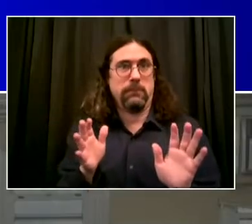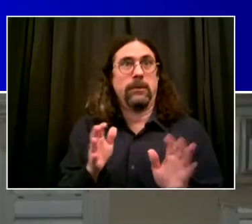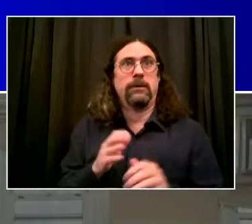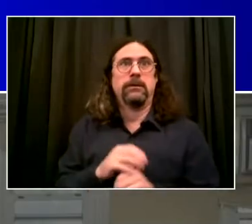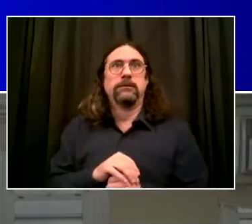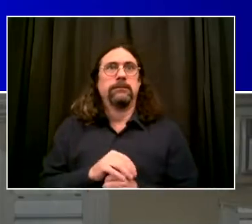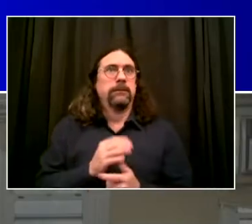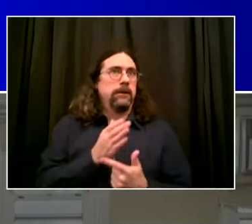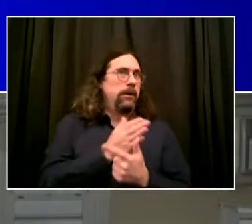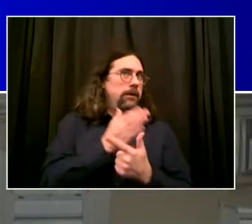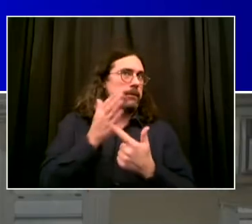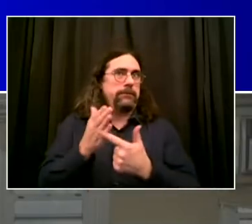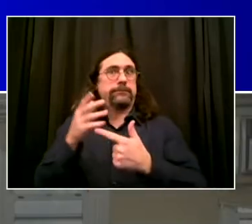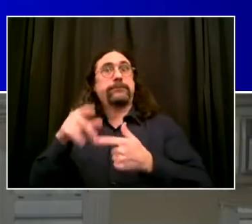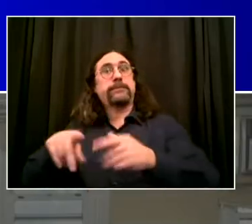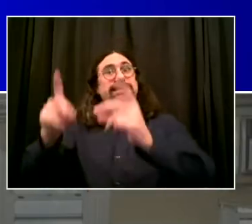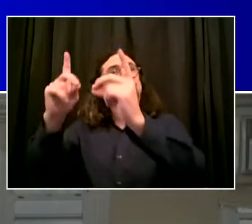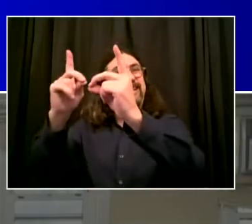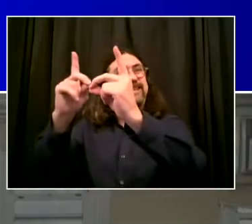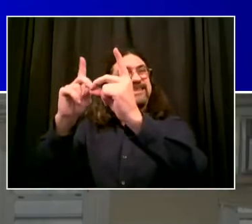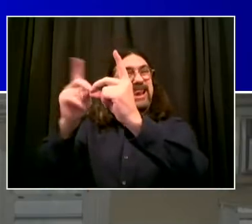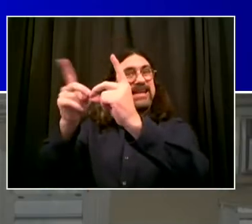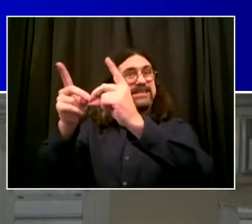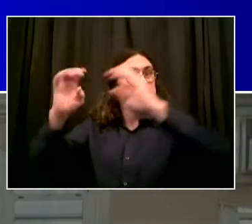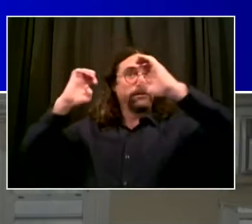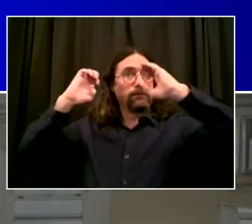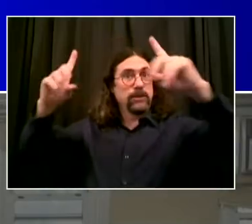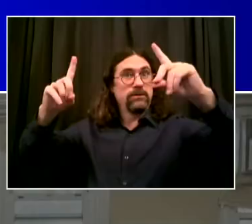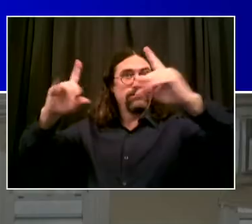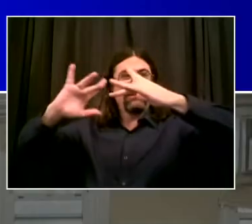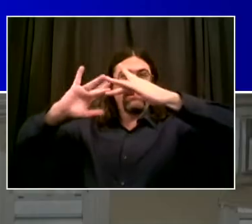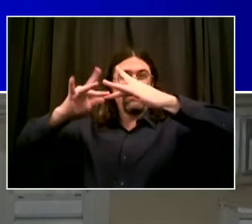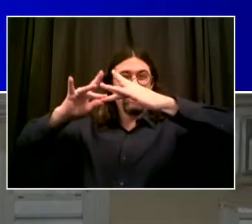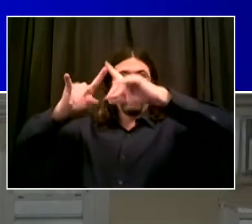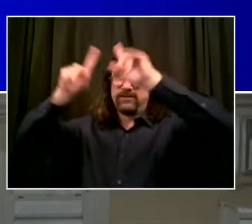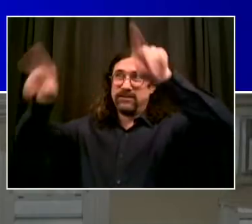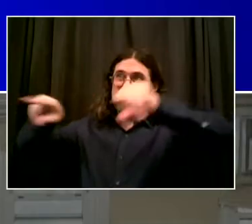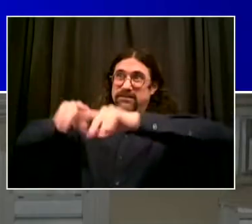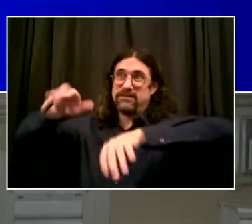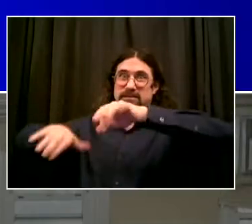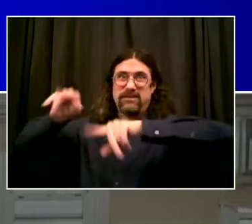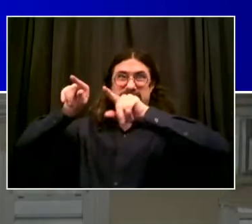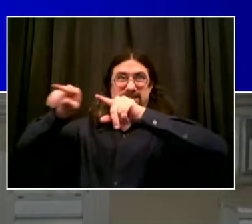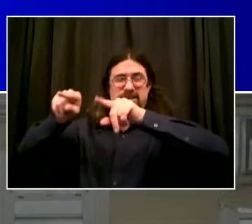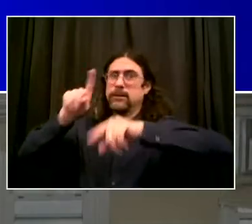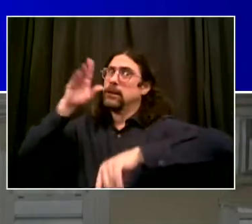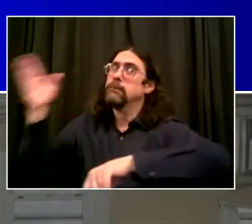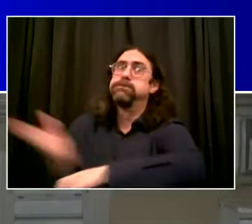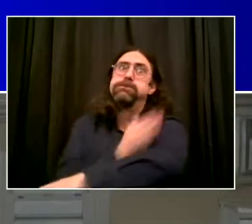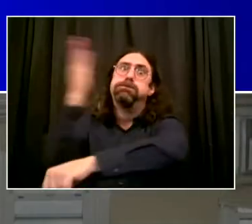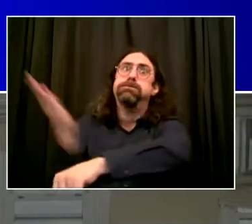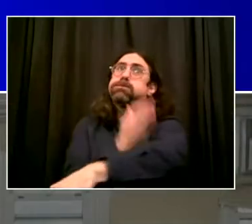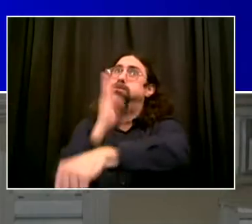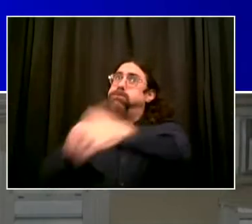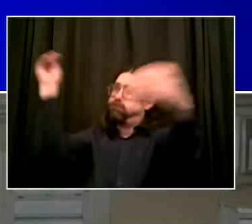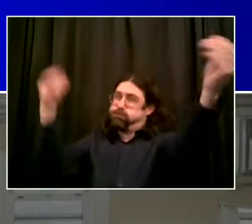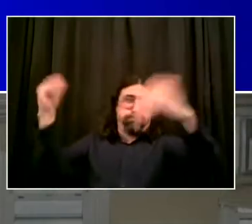POINT OF THEHE ASSESSMENT. INCREASING ACCESS TO HIGIGH- UQALITY DIGITAL